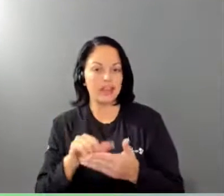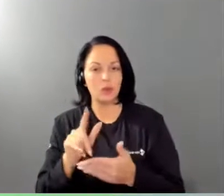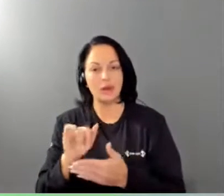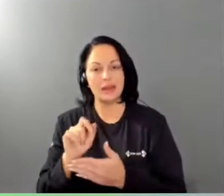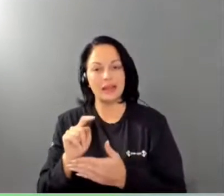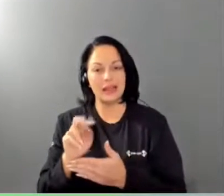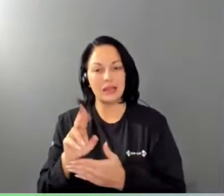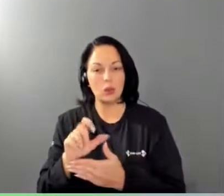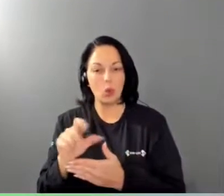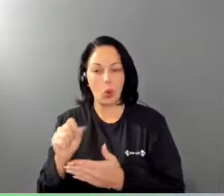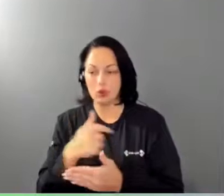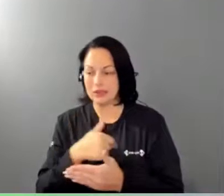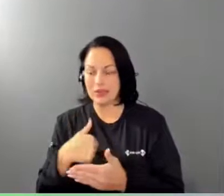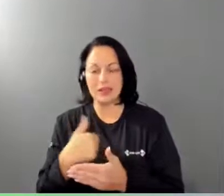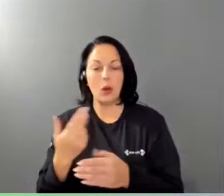and more like that?